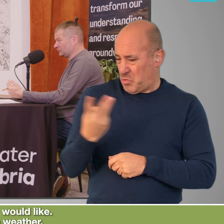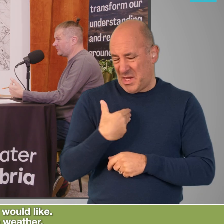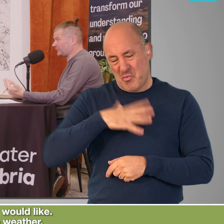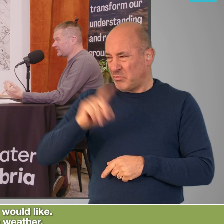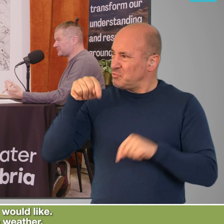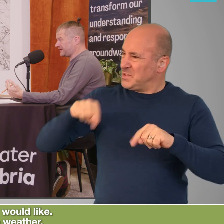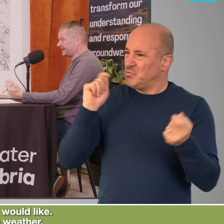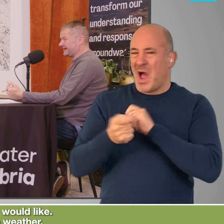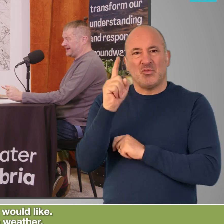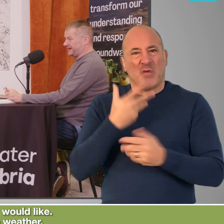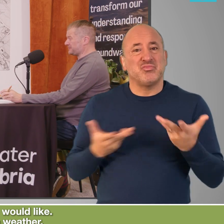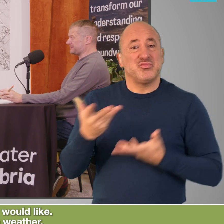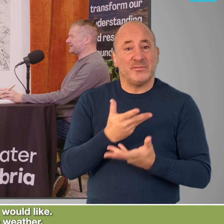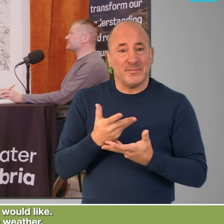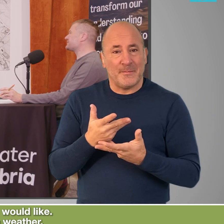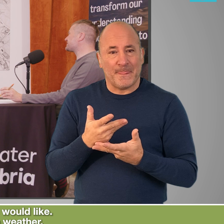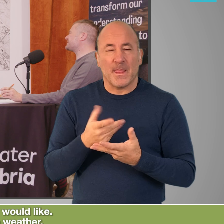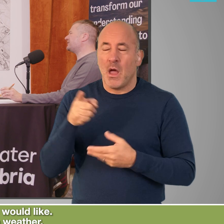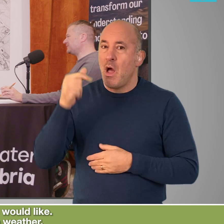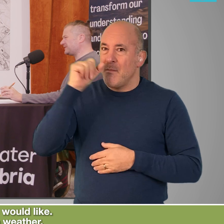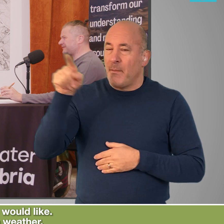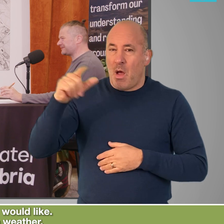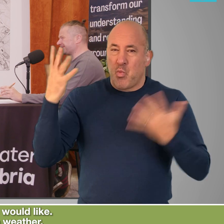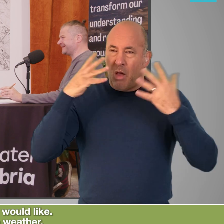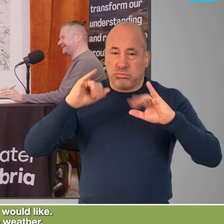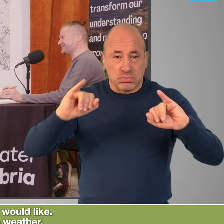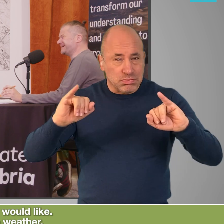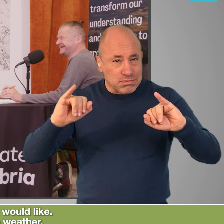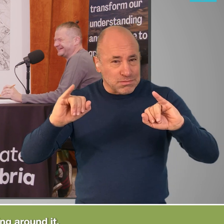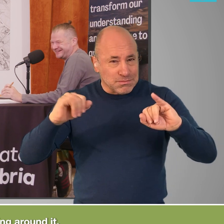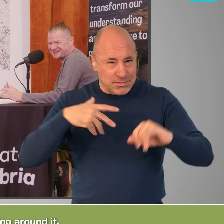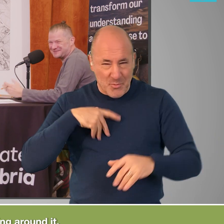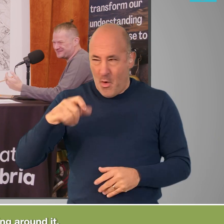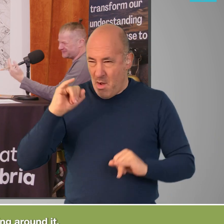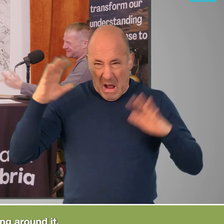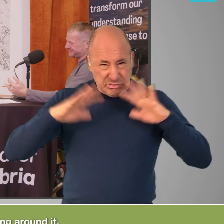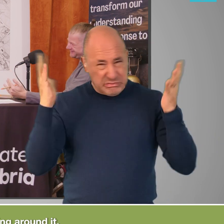what the three of us would like. And it was terrible weather. I can remember walking around it.